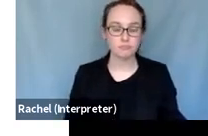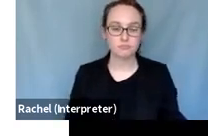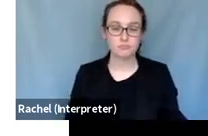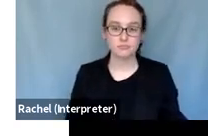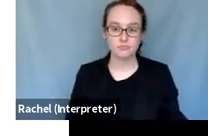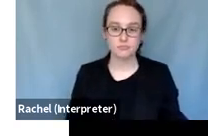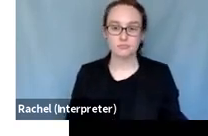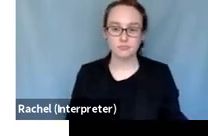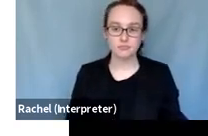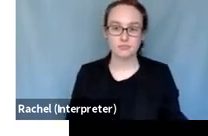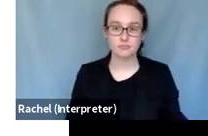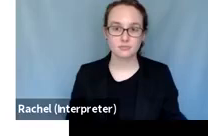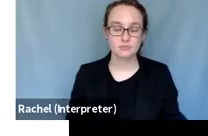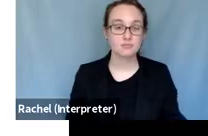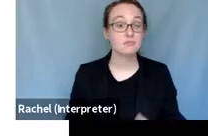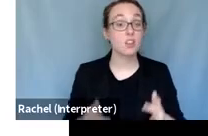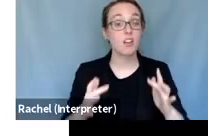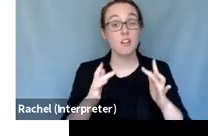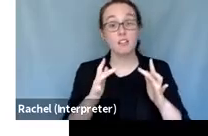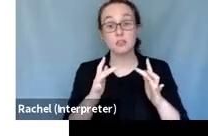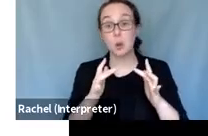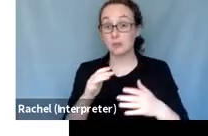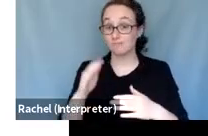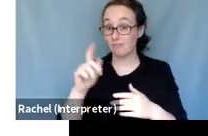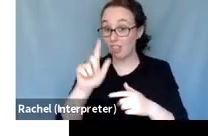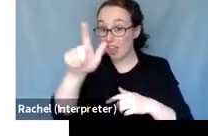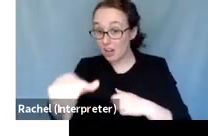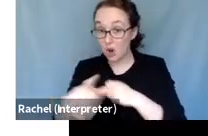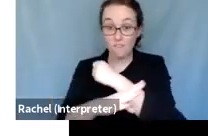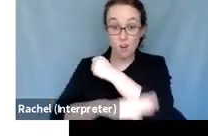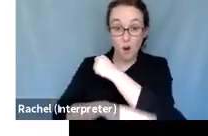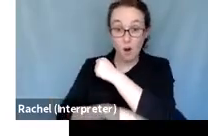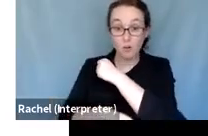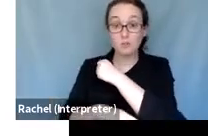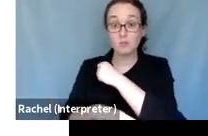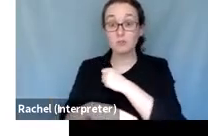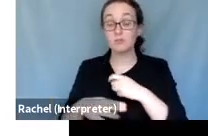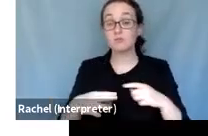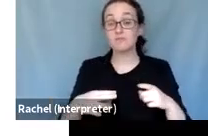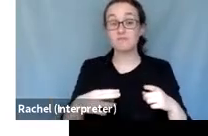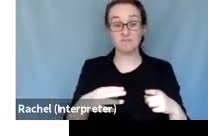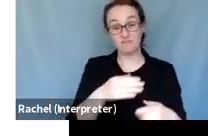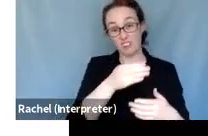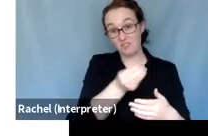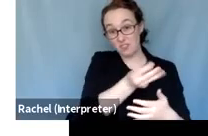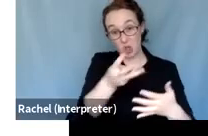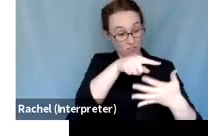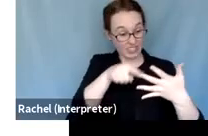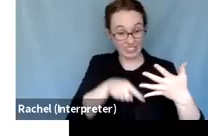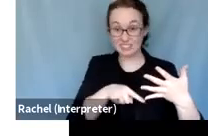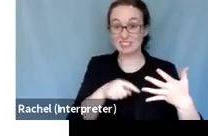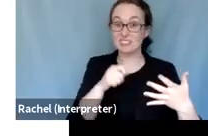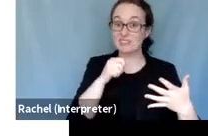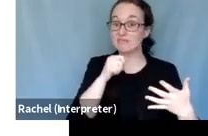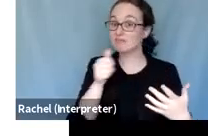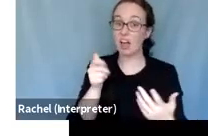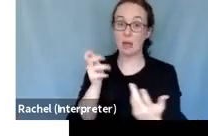Sage Talbot: transition and setup that we have in the Fall, some of these accommodations are not going to be applicable. Some of them may end up being needed